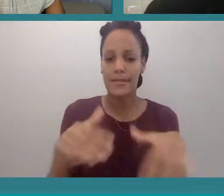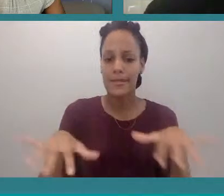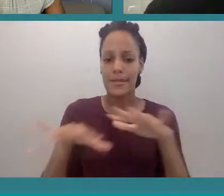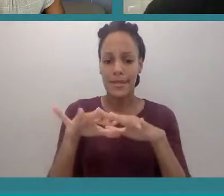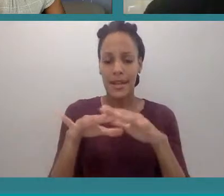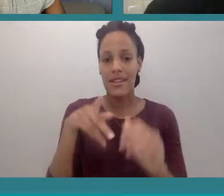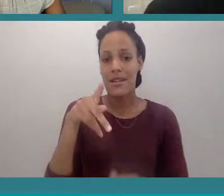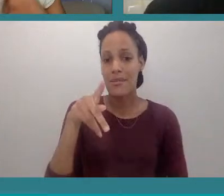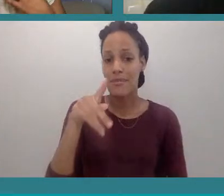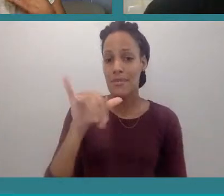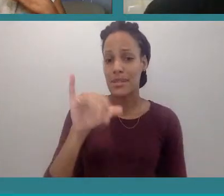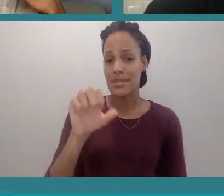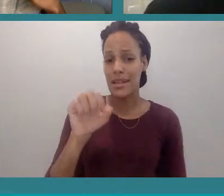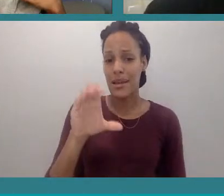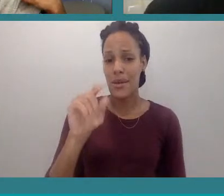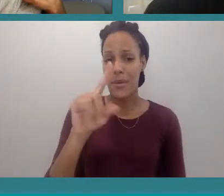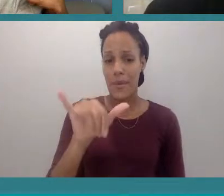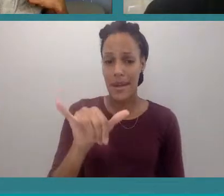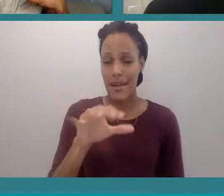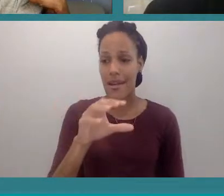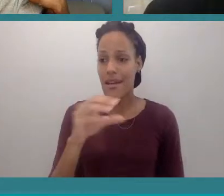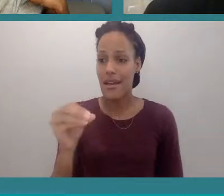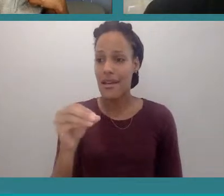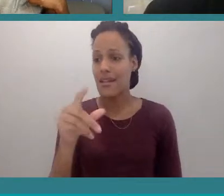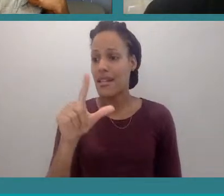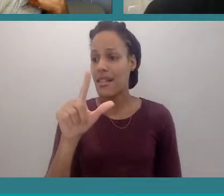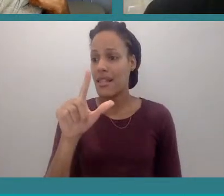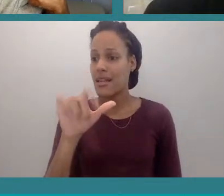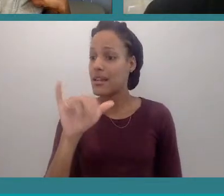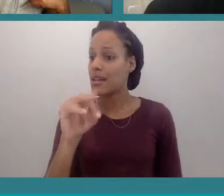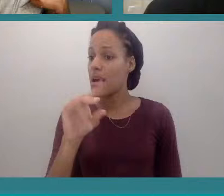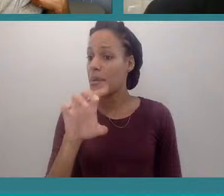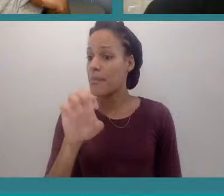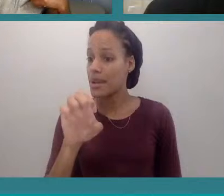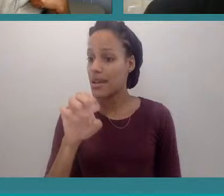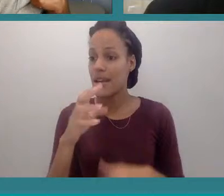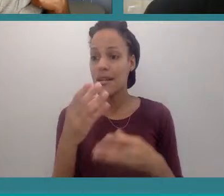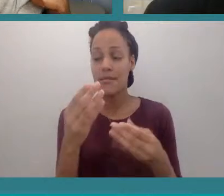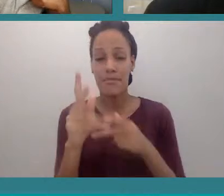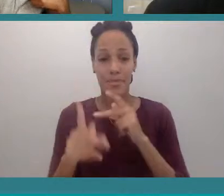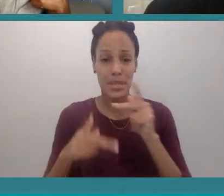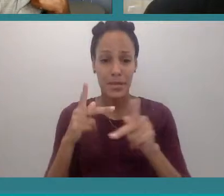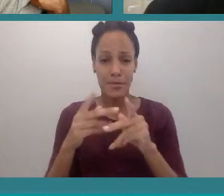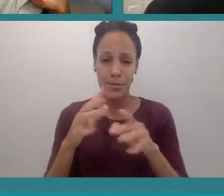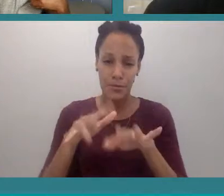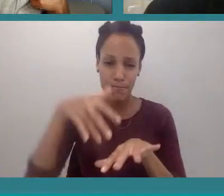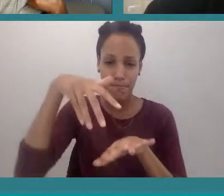Lenape. and Susquehannock Indigenous peoples. The vast coastal area today known as Baltimore